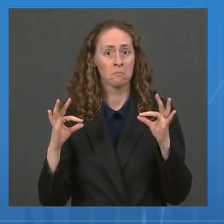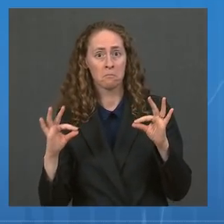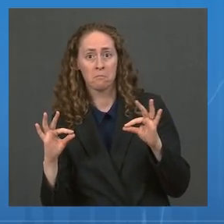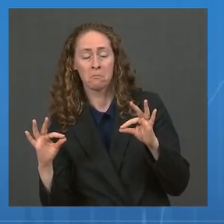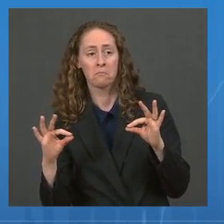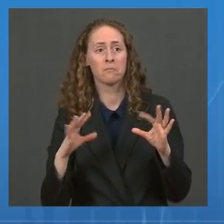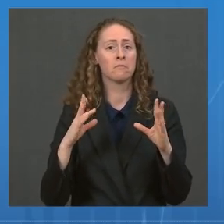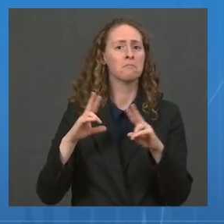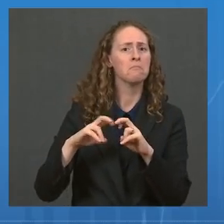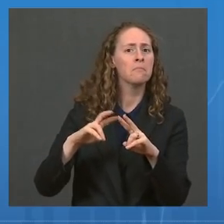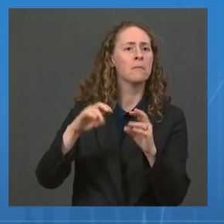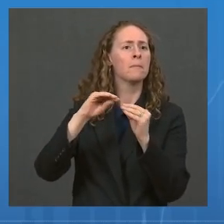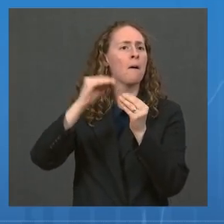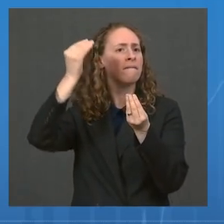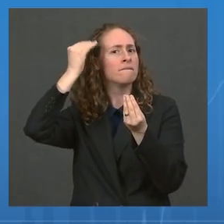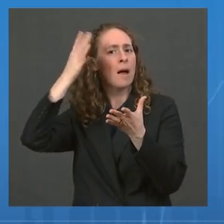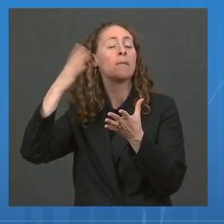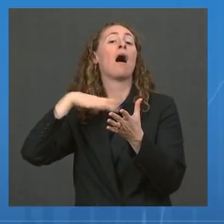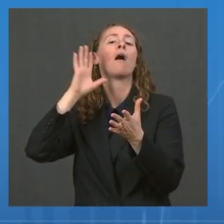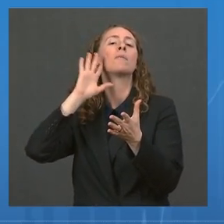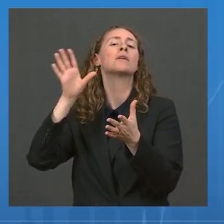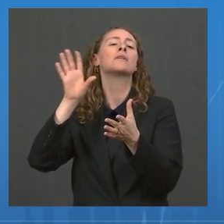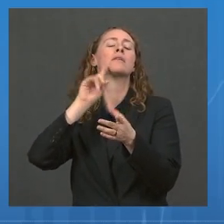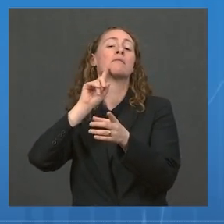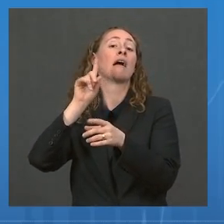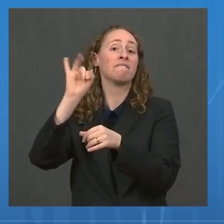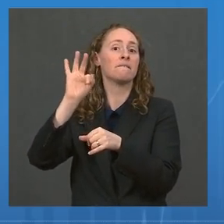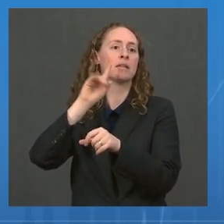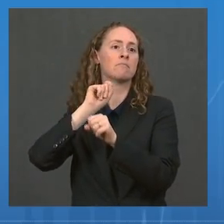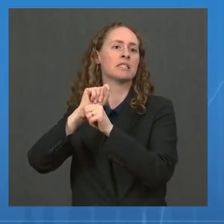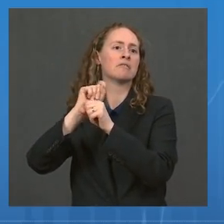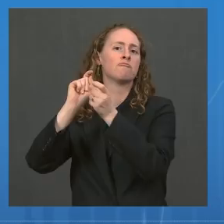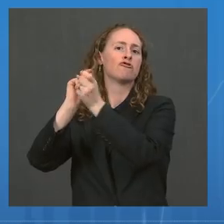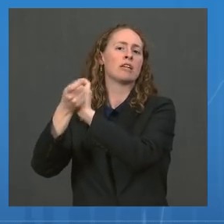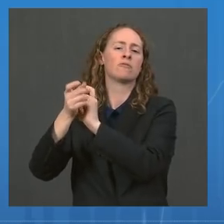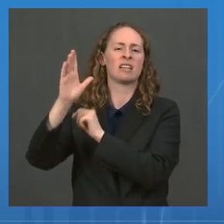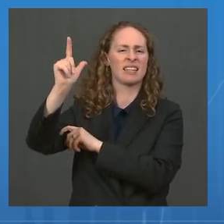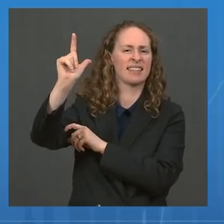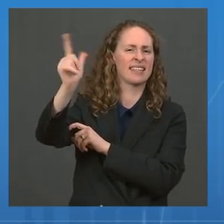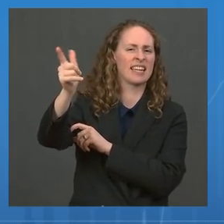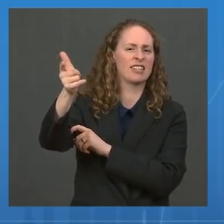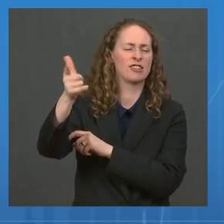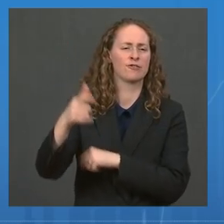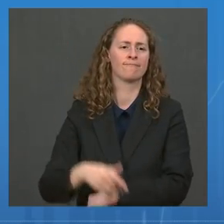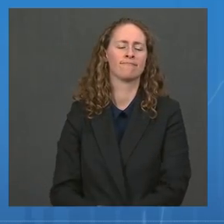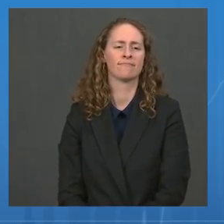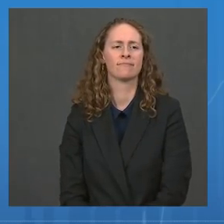before we change that definition. That is something that we will be looking at in real time. As to a similar process,